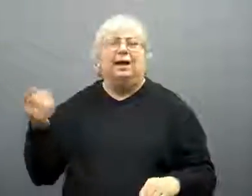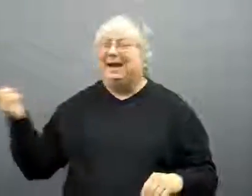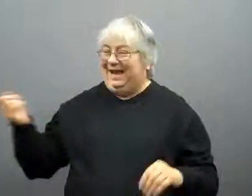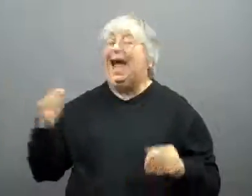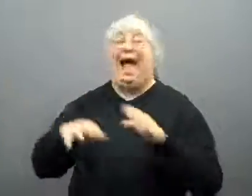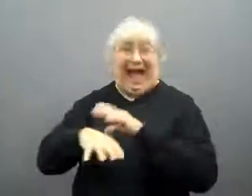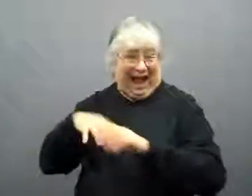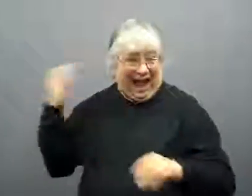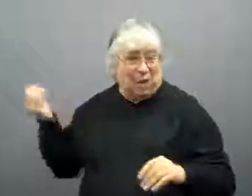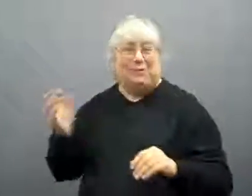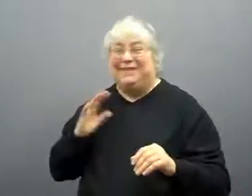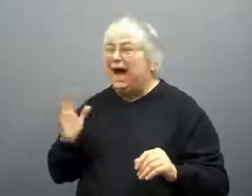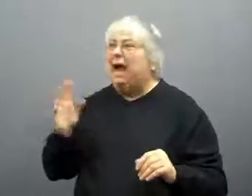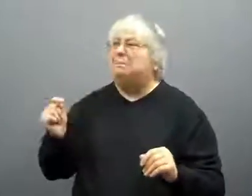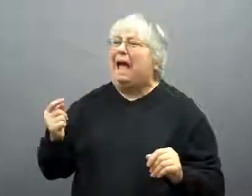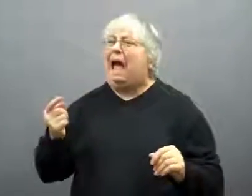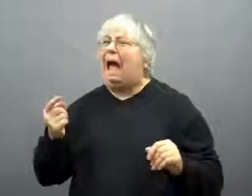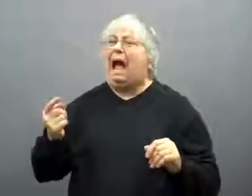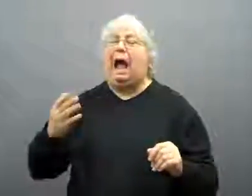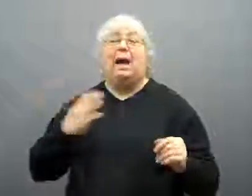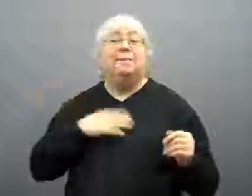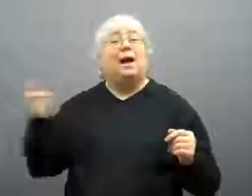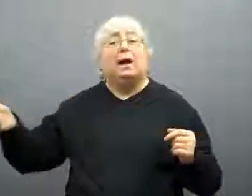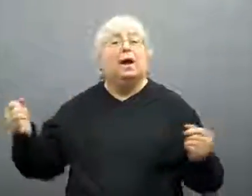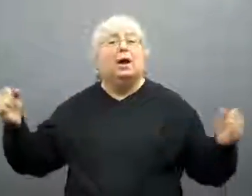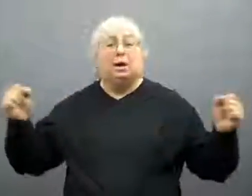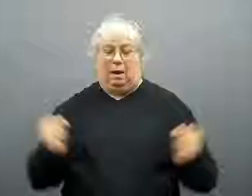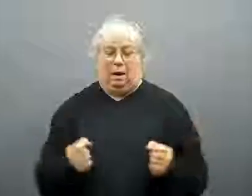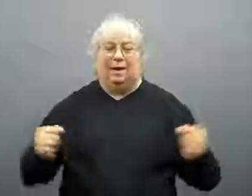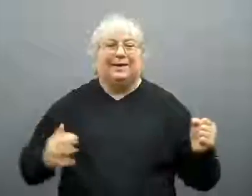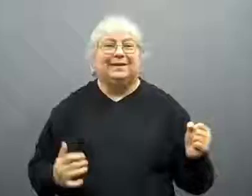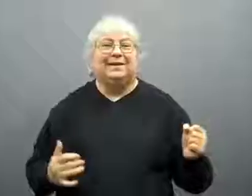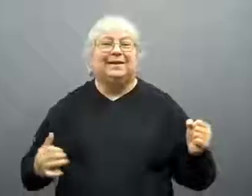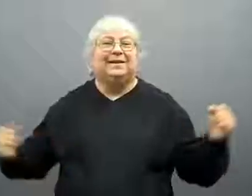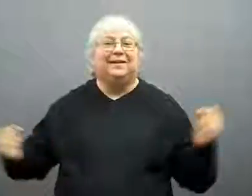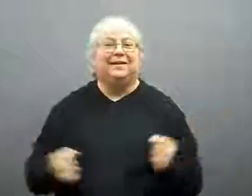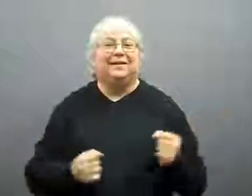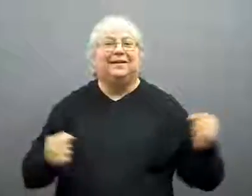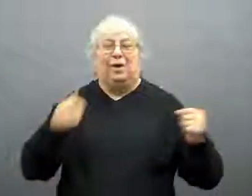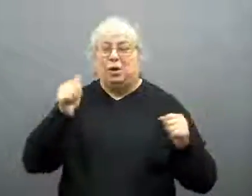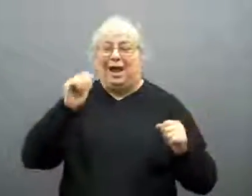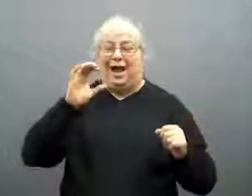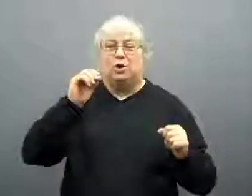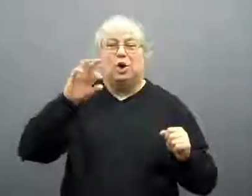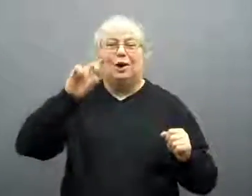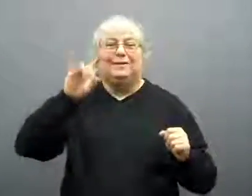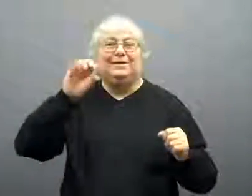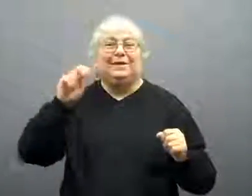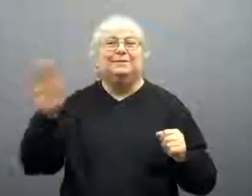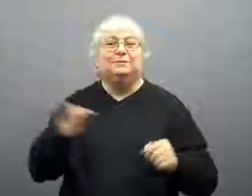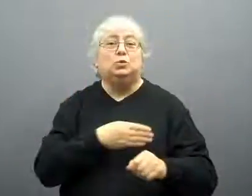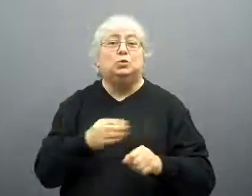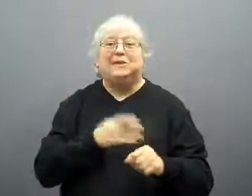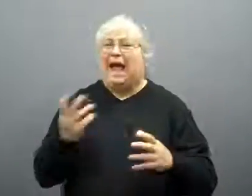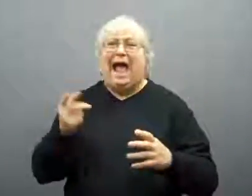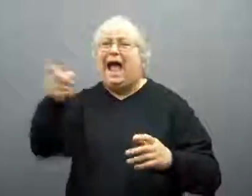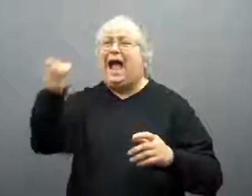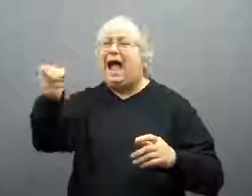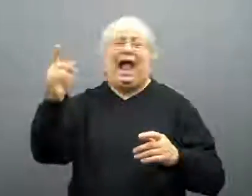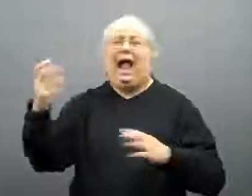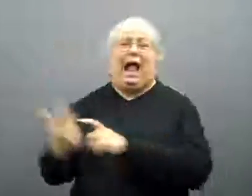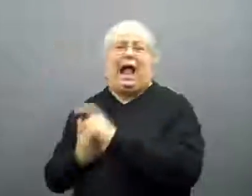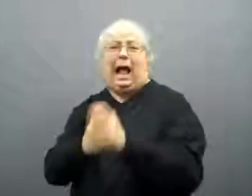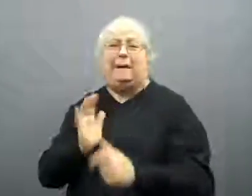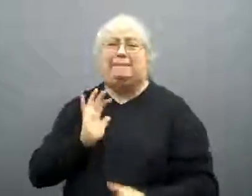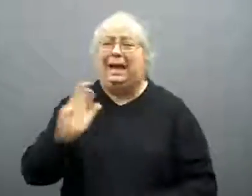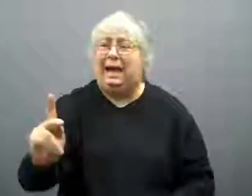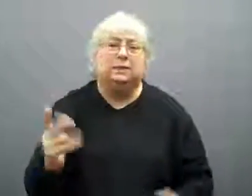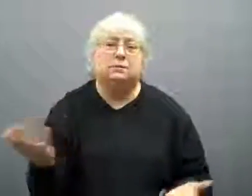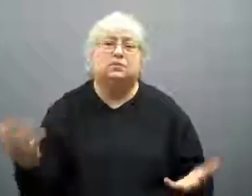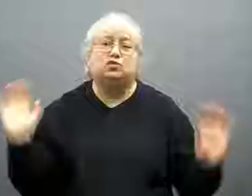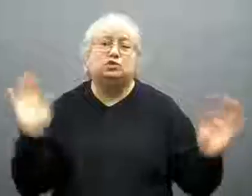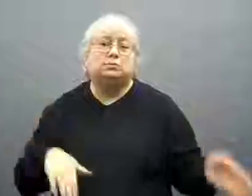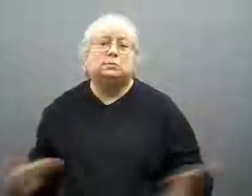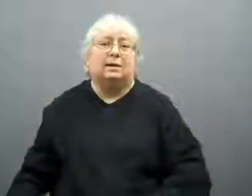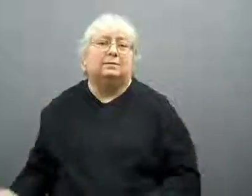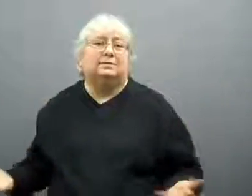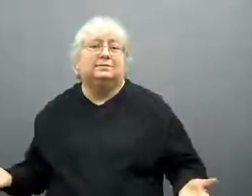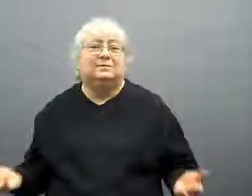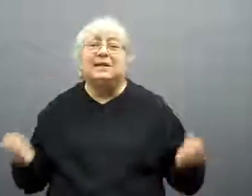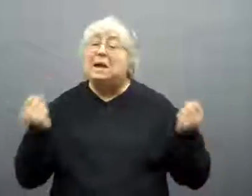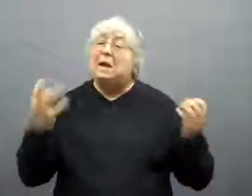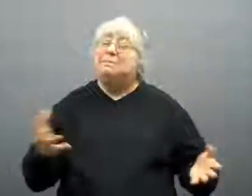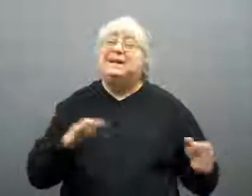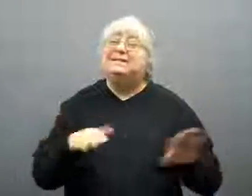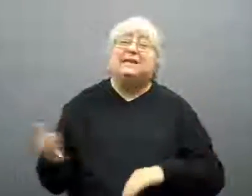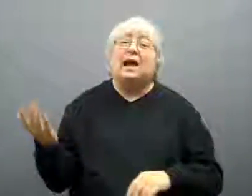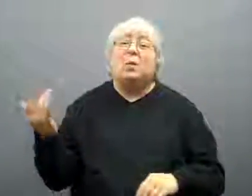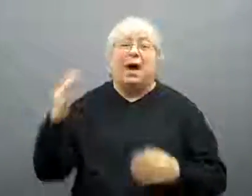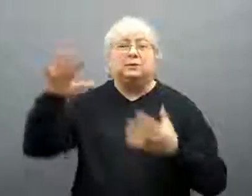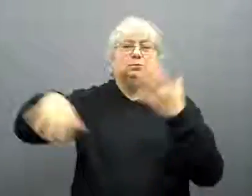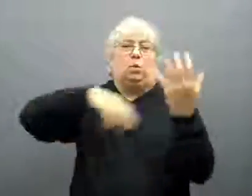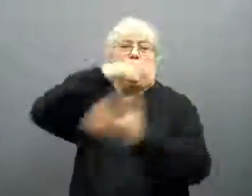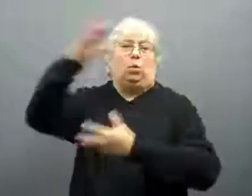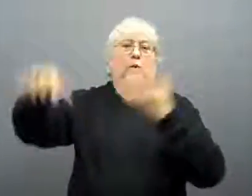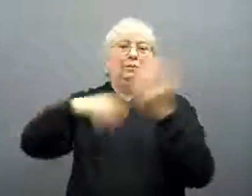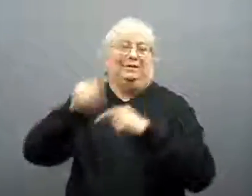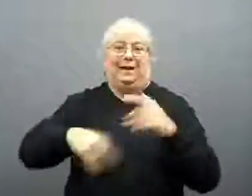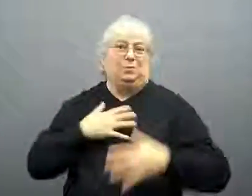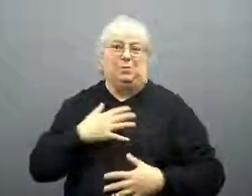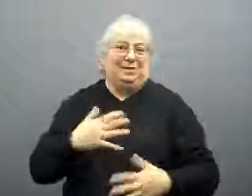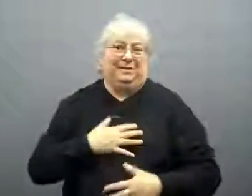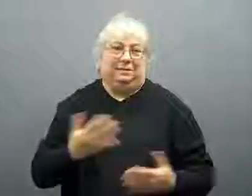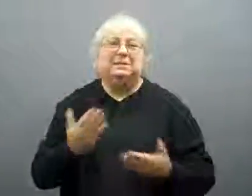He ran back in to get his accordion and died.